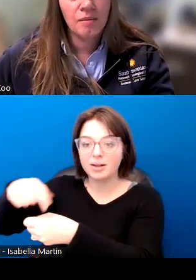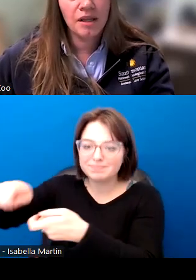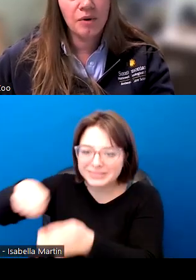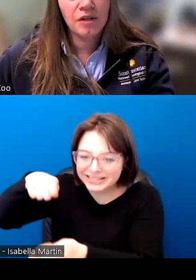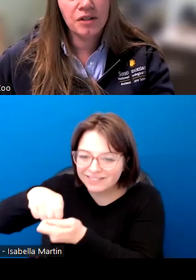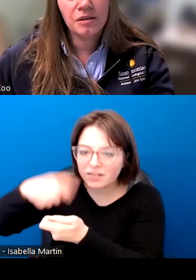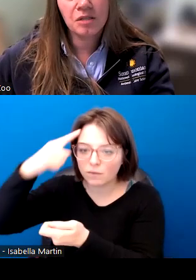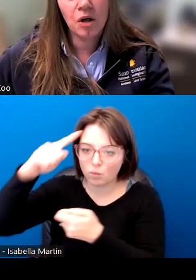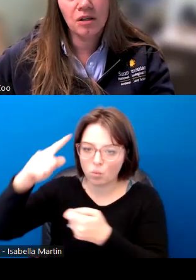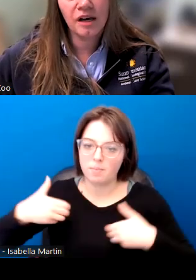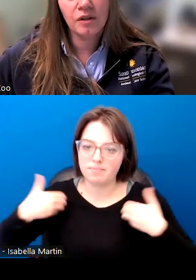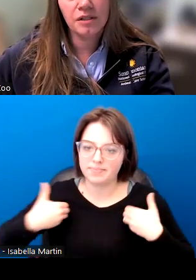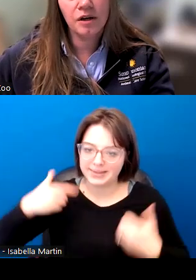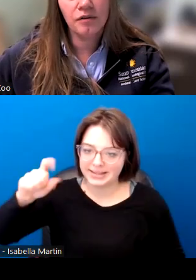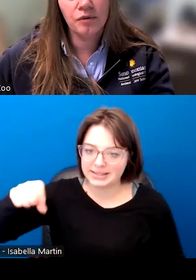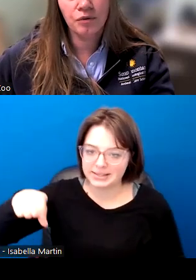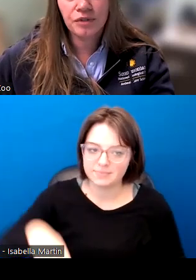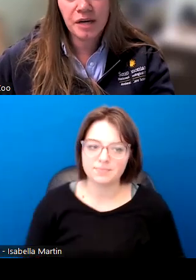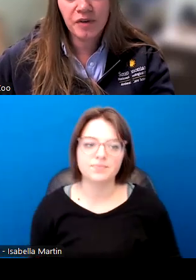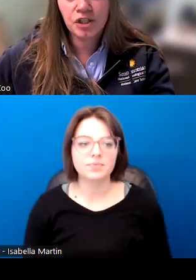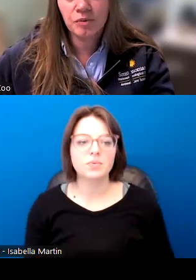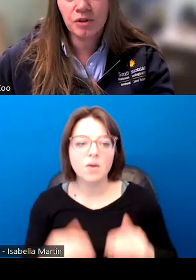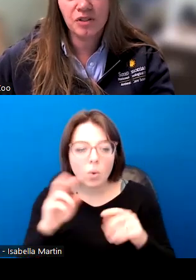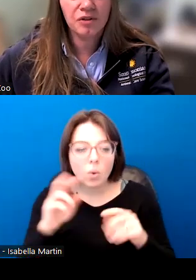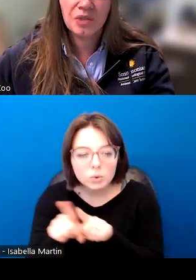and then we've also got some smaller levels of root type vegetables. So